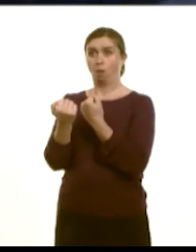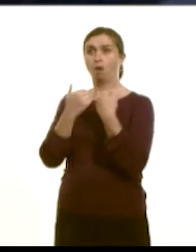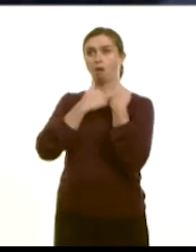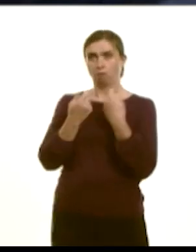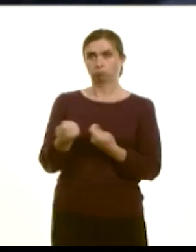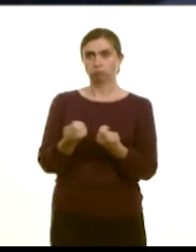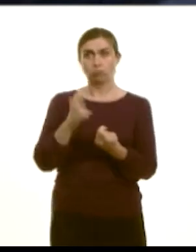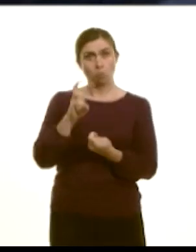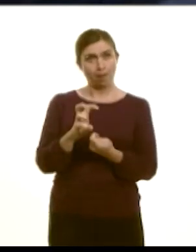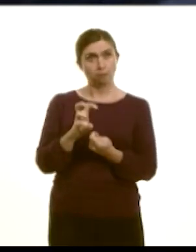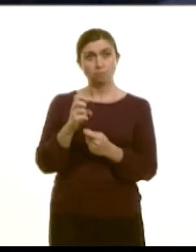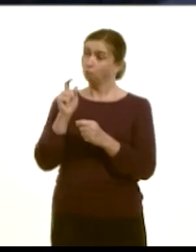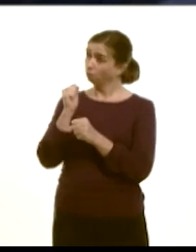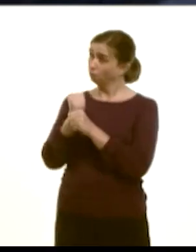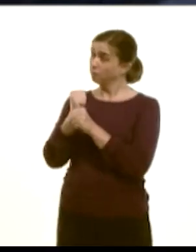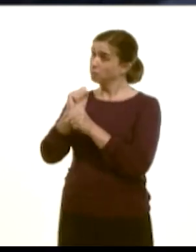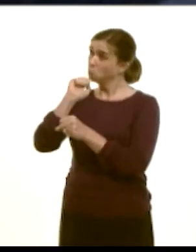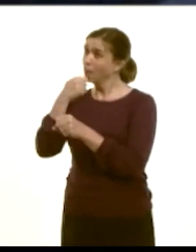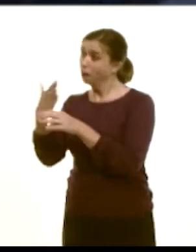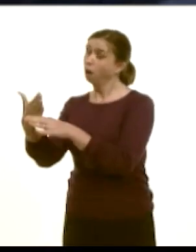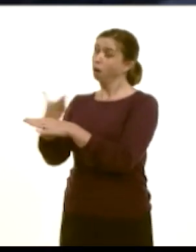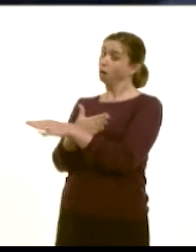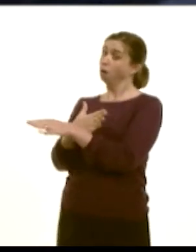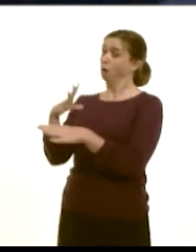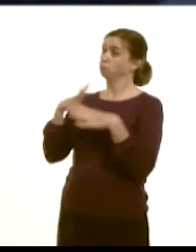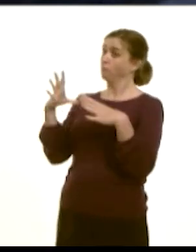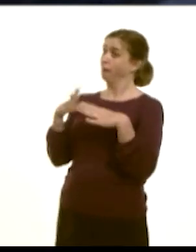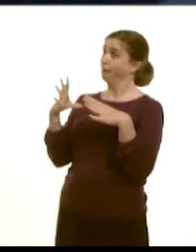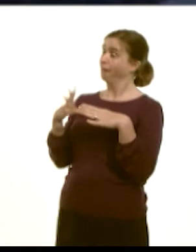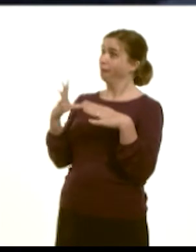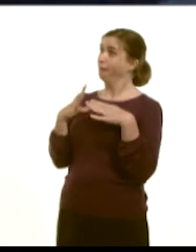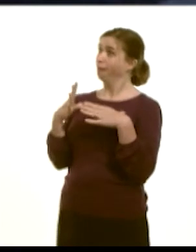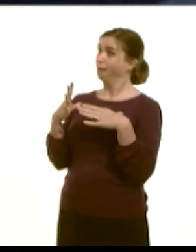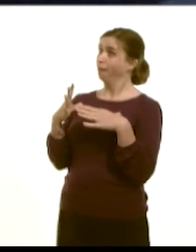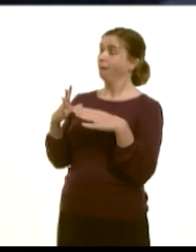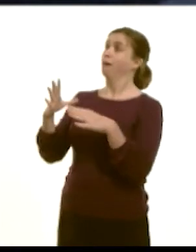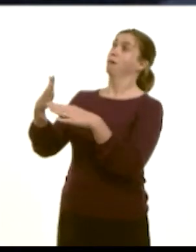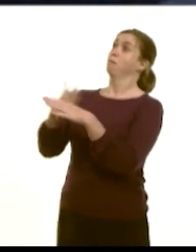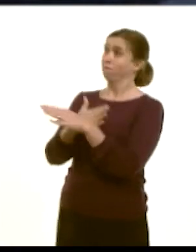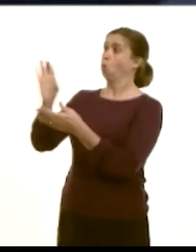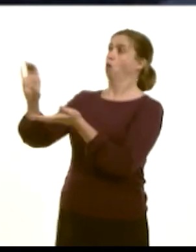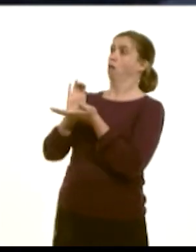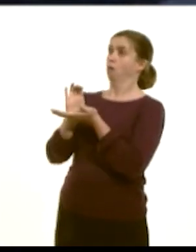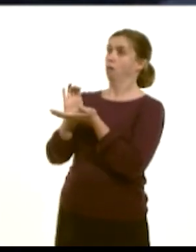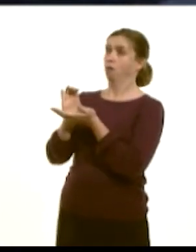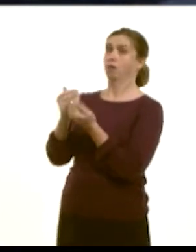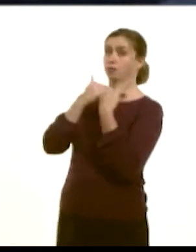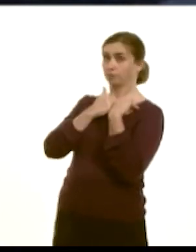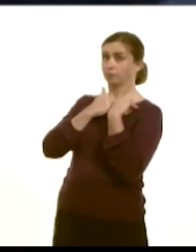intention to do any preparatory work in this area and to assess exactly what your requirements